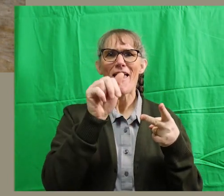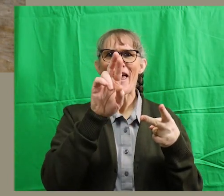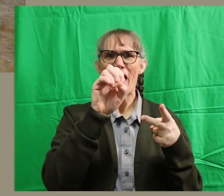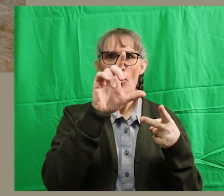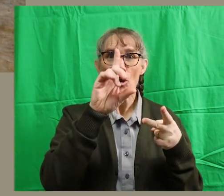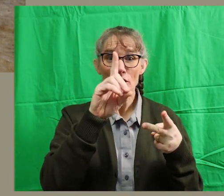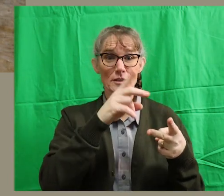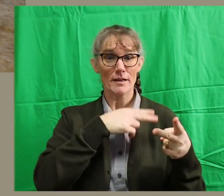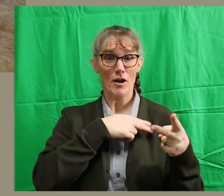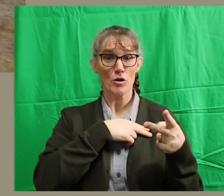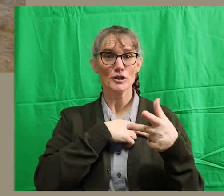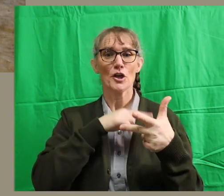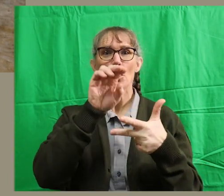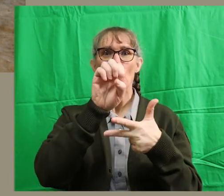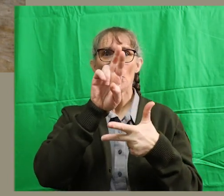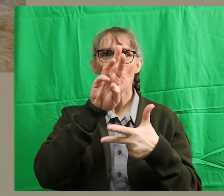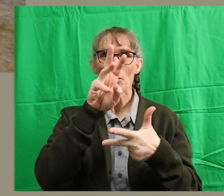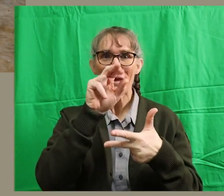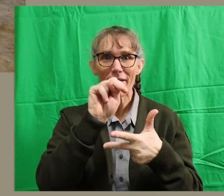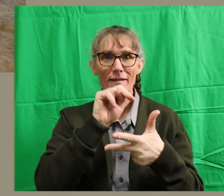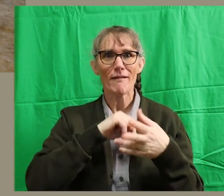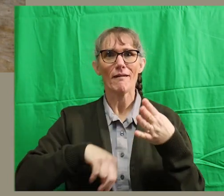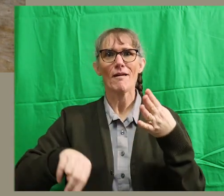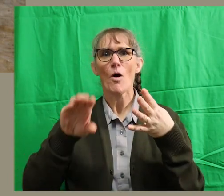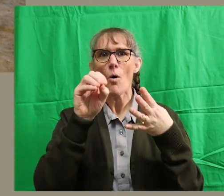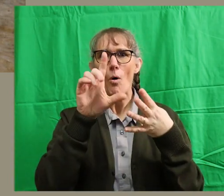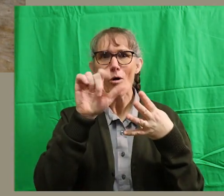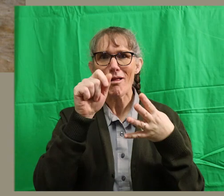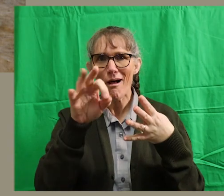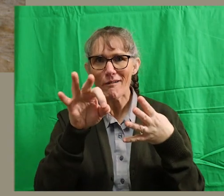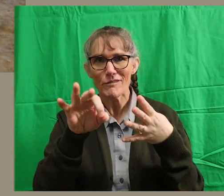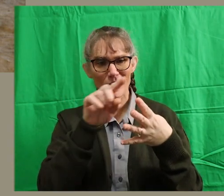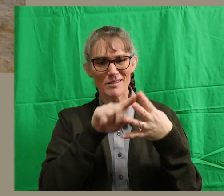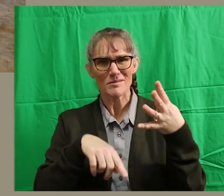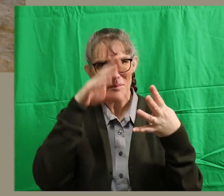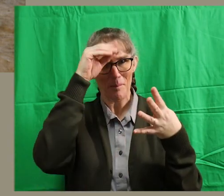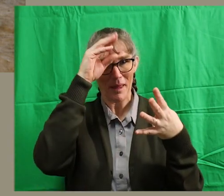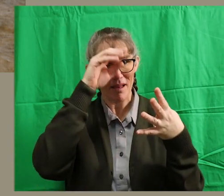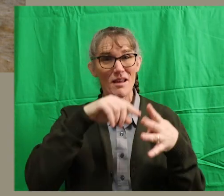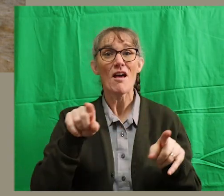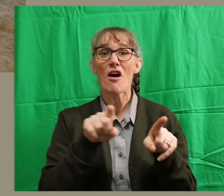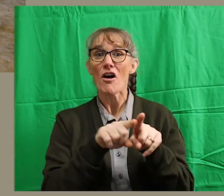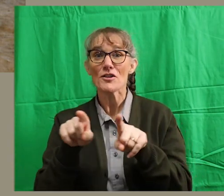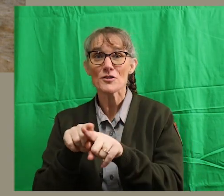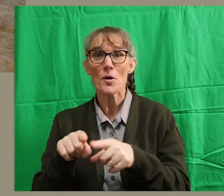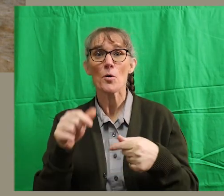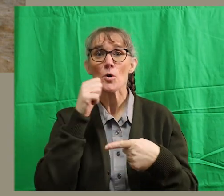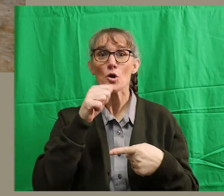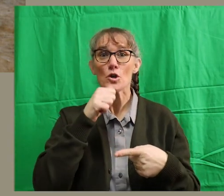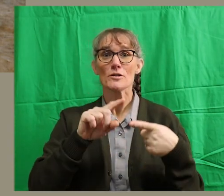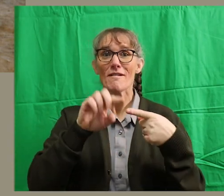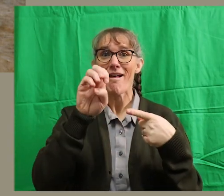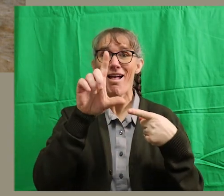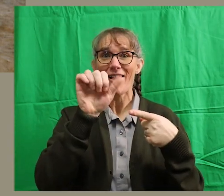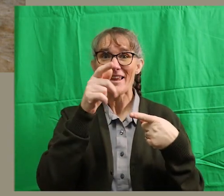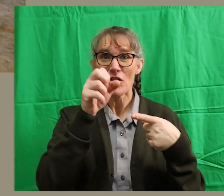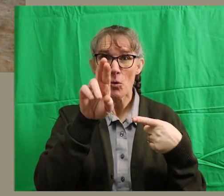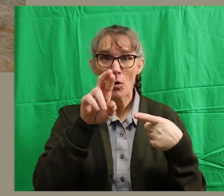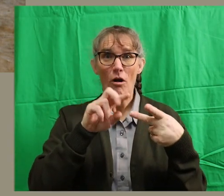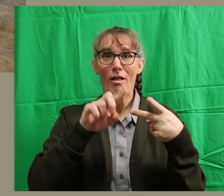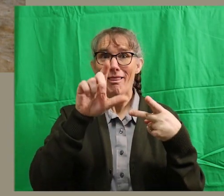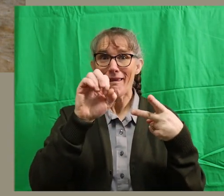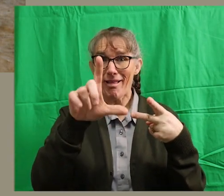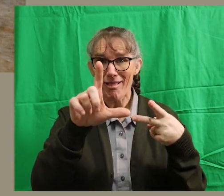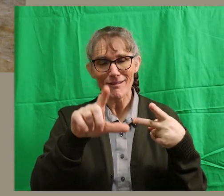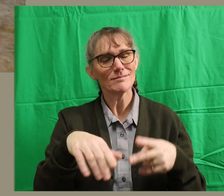Cook, Erwin Barbour, Olaf Peterson. But there was also Eleanor Barbour Cook, Lil Thompson. And who